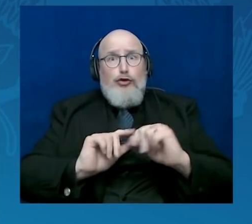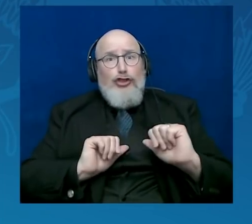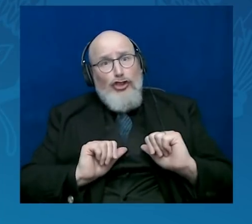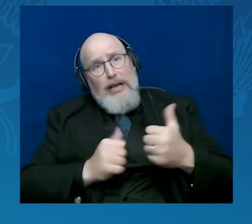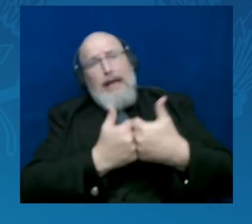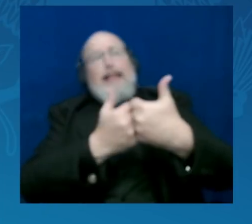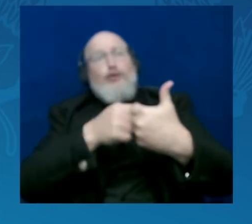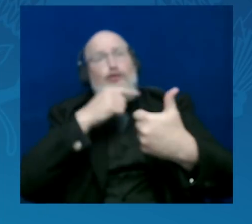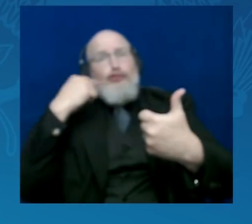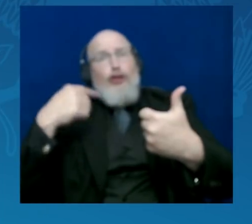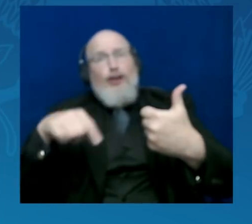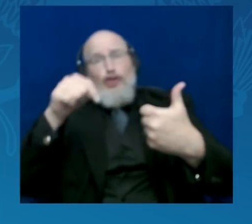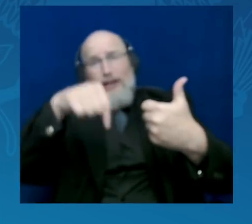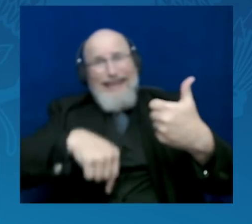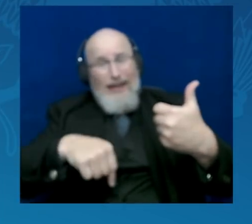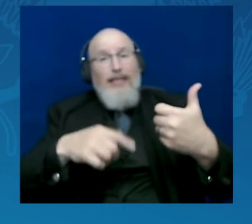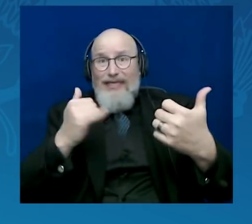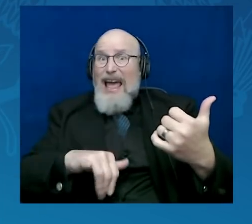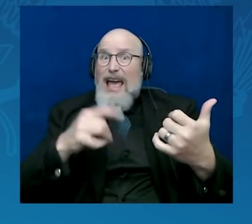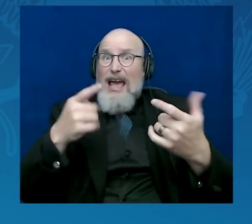So -- but I think you understand my question.